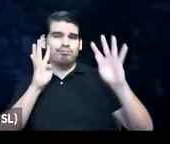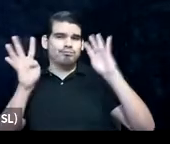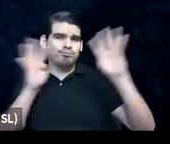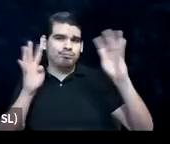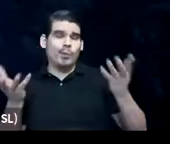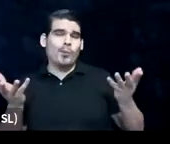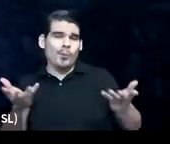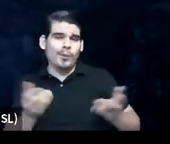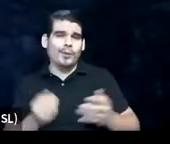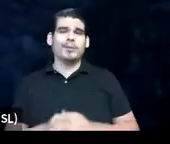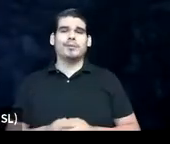Do we have Vice Chair two?